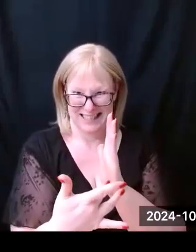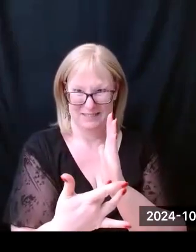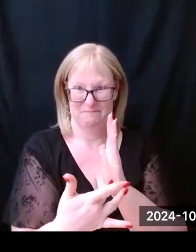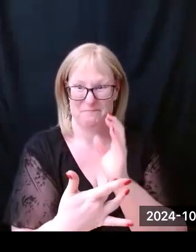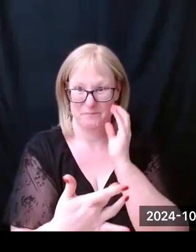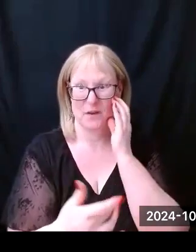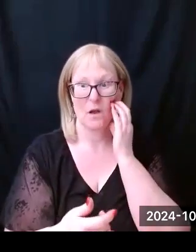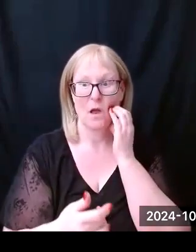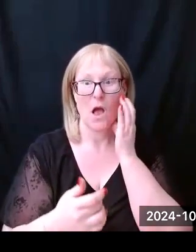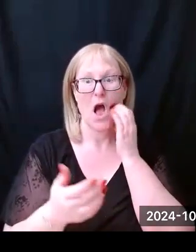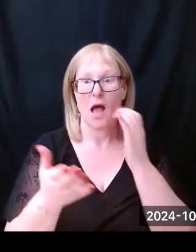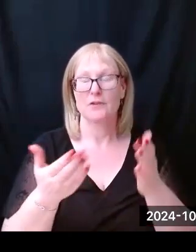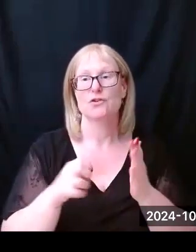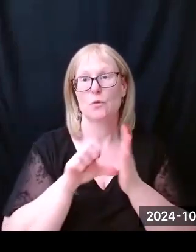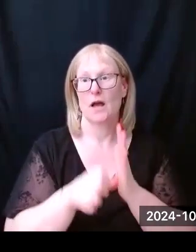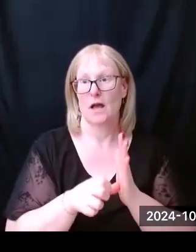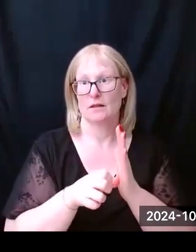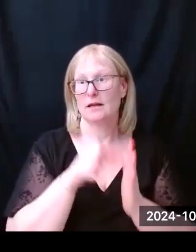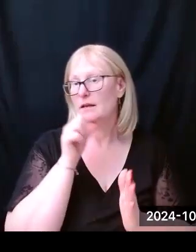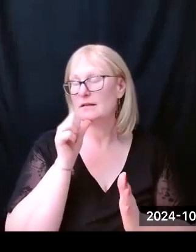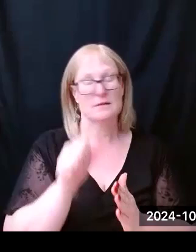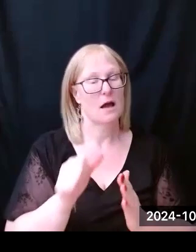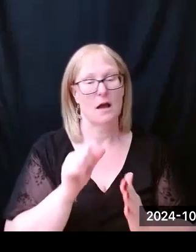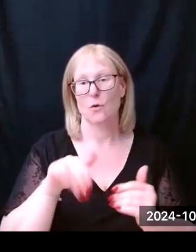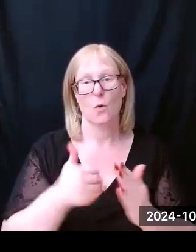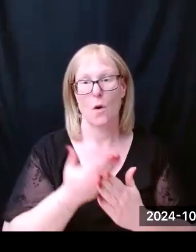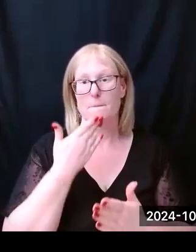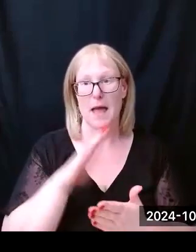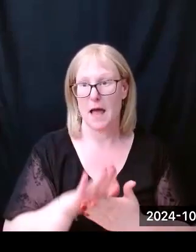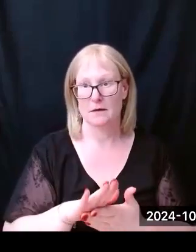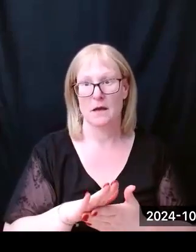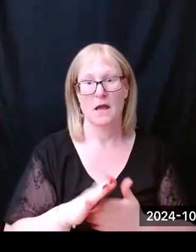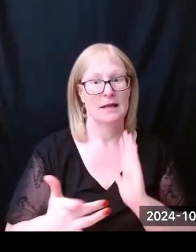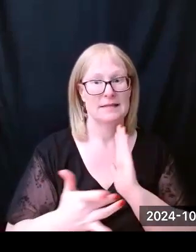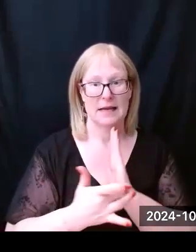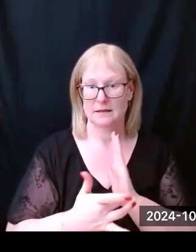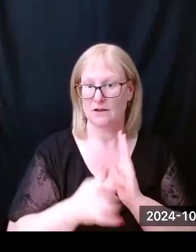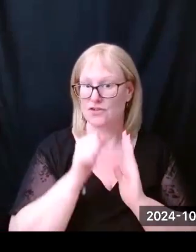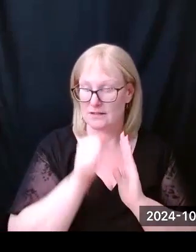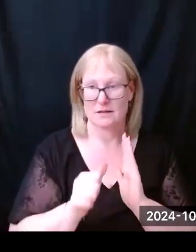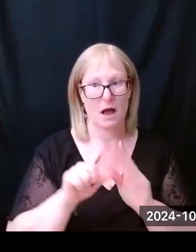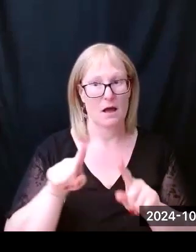I just want to highlight it's not all bad. Technology is not about how much you consume.